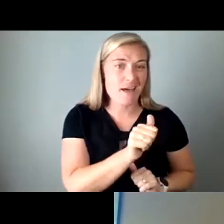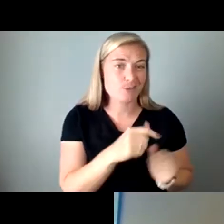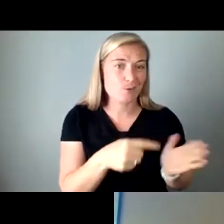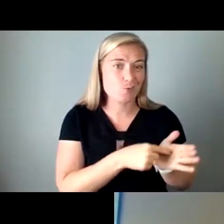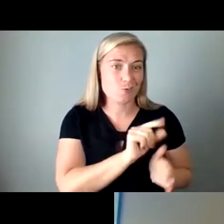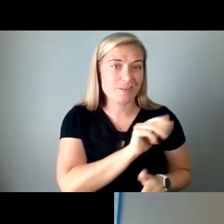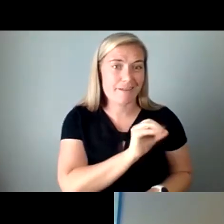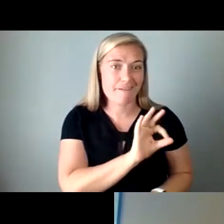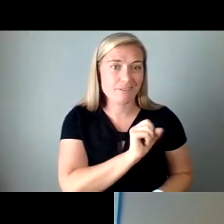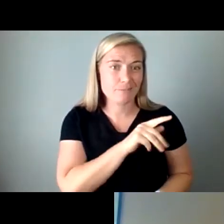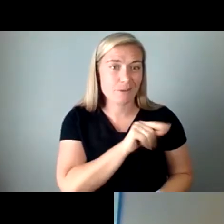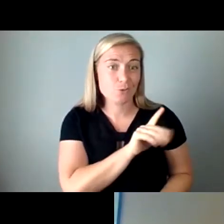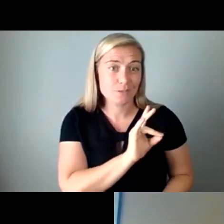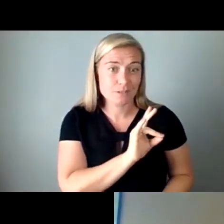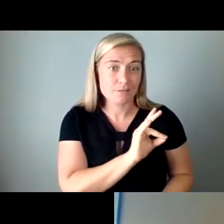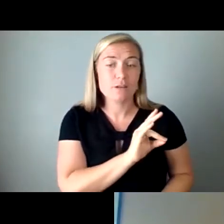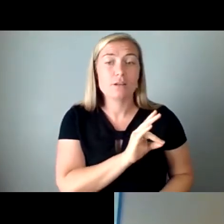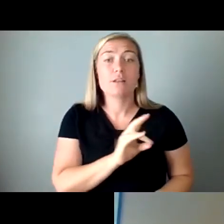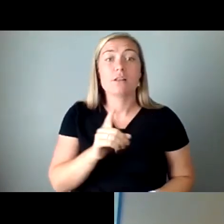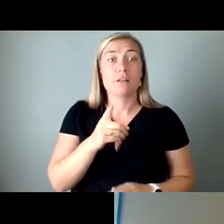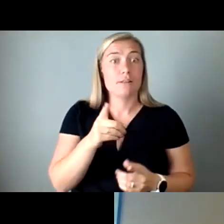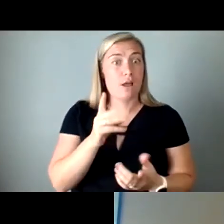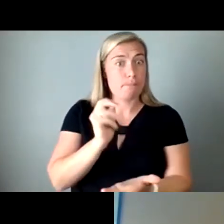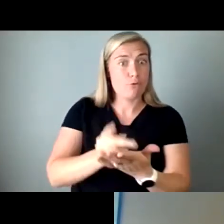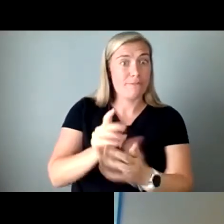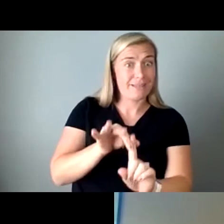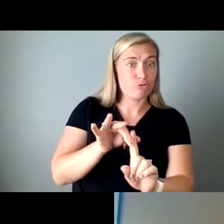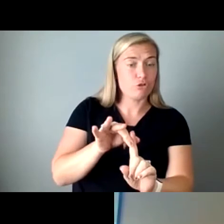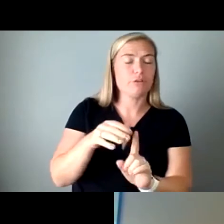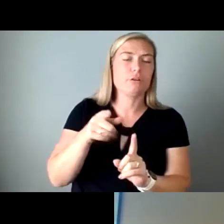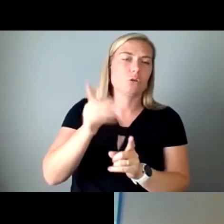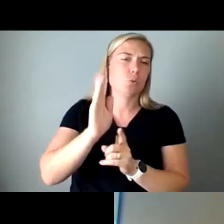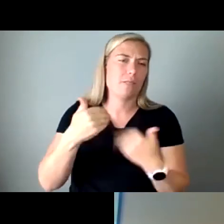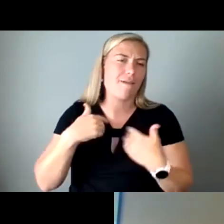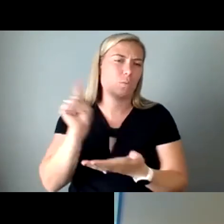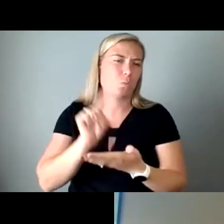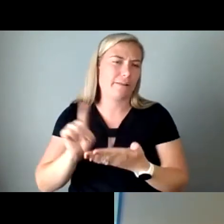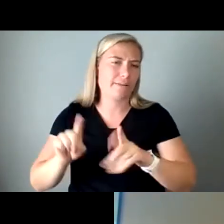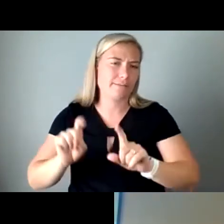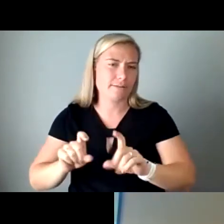instructions to do weekly testing. If you work in the Med Center it will be in the Medical Center. if